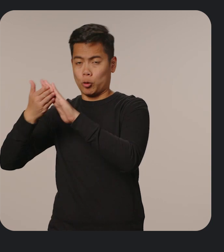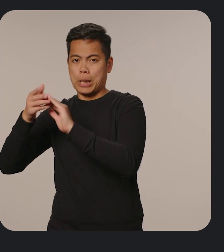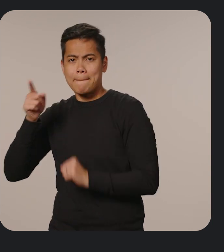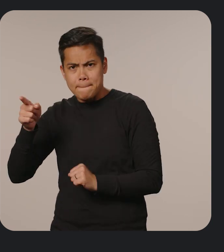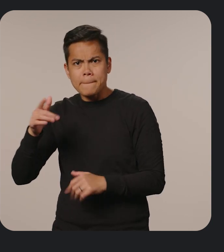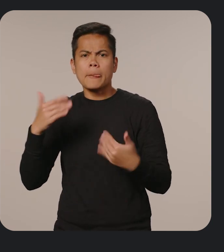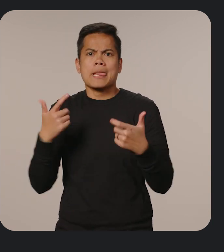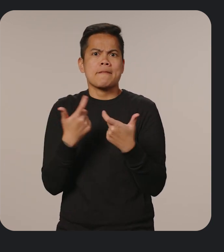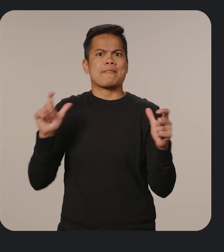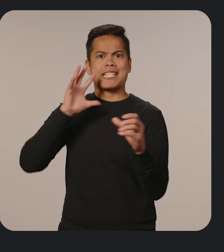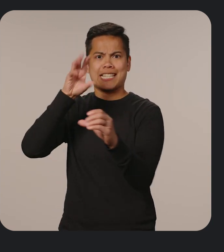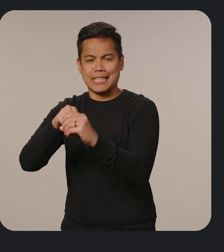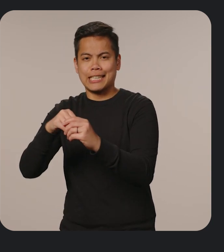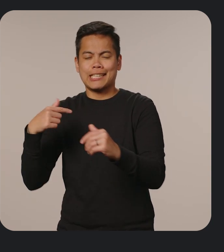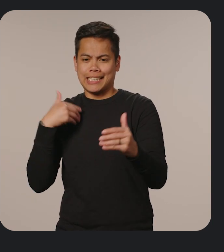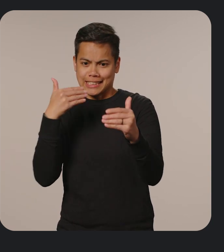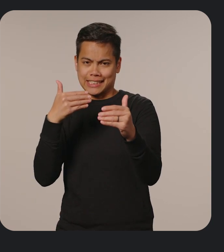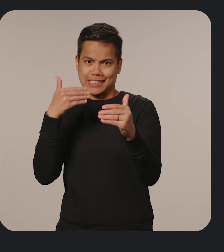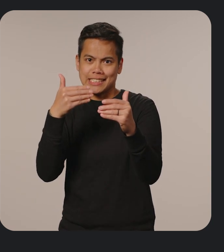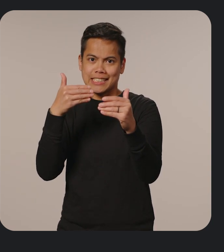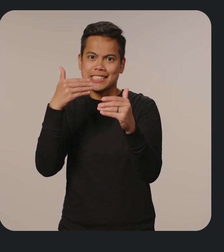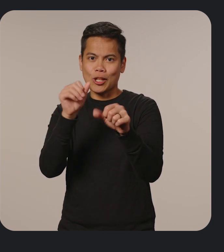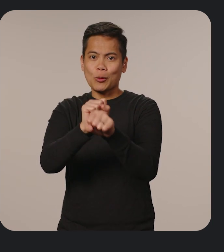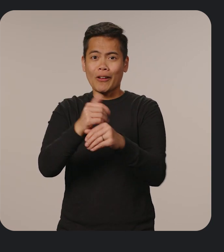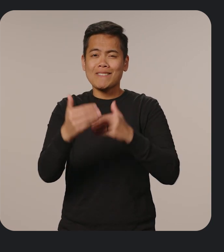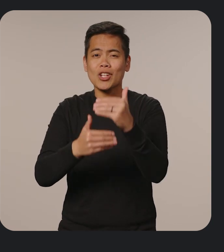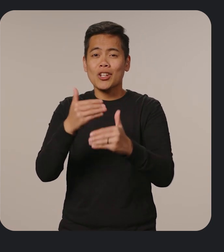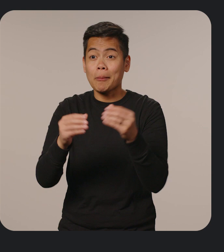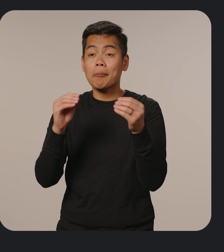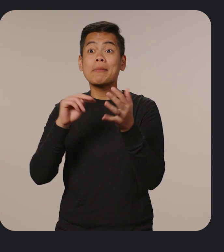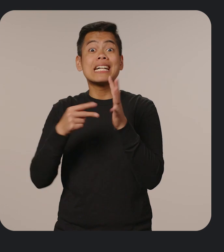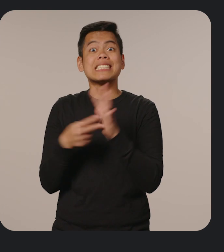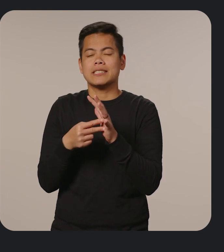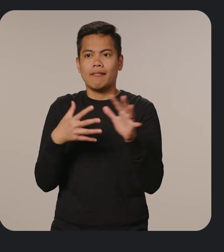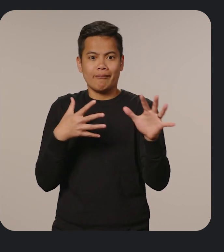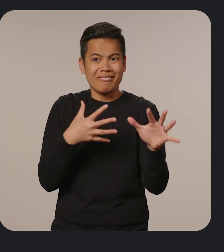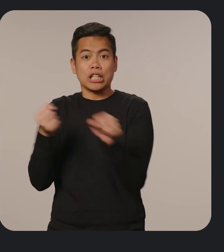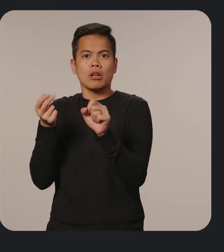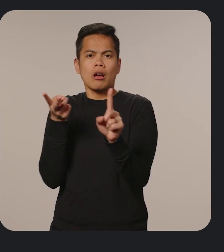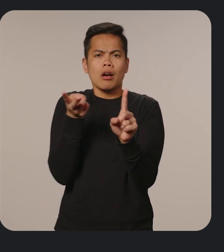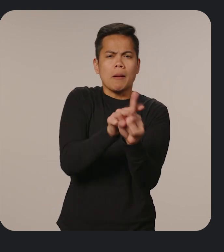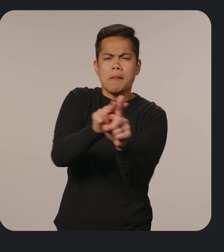is easier than ever. In the past year, we have invested in the craft and comprehensiveness that